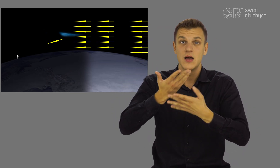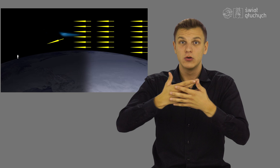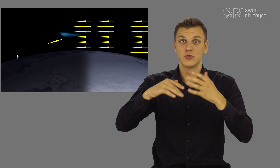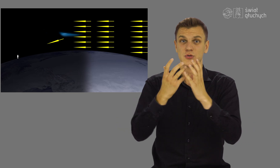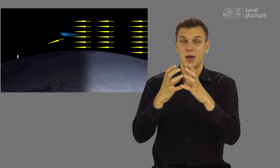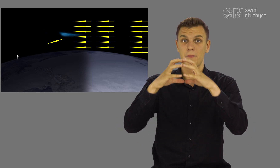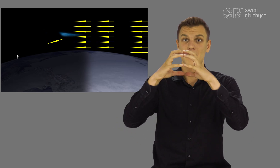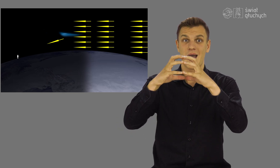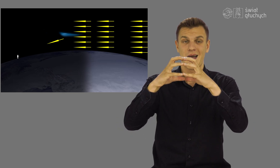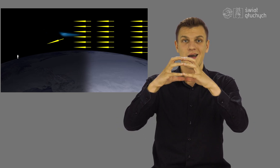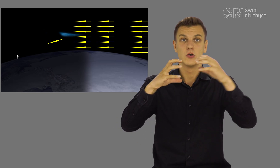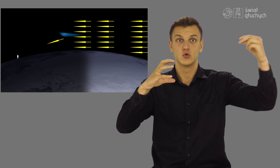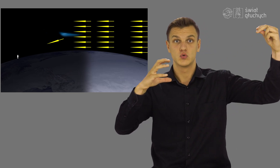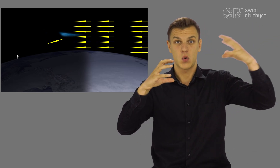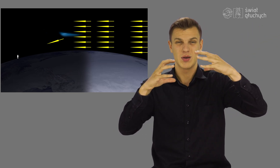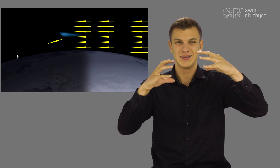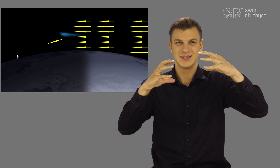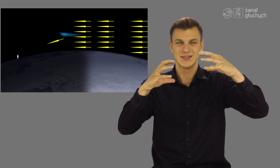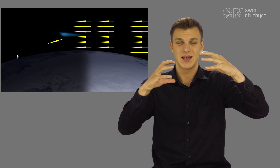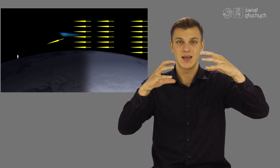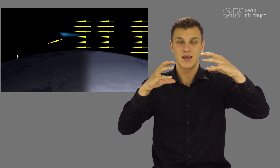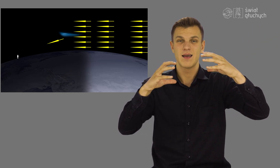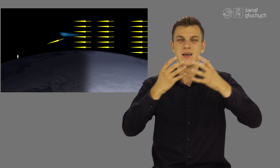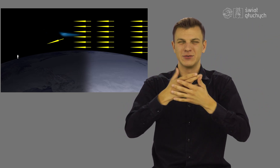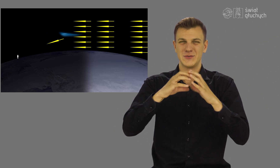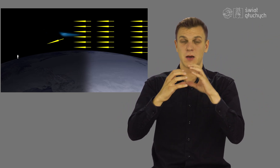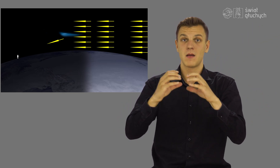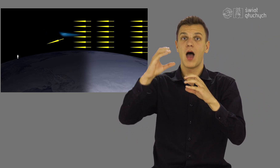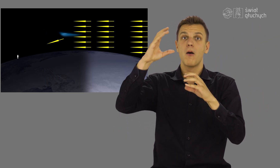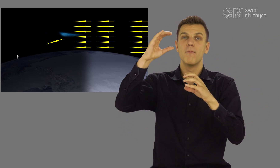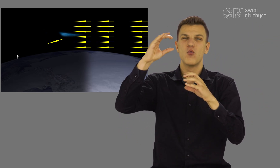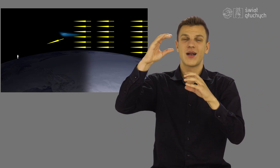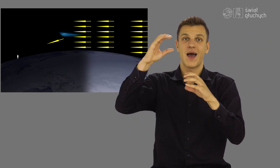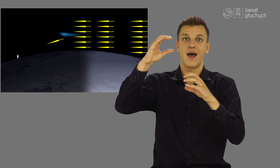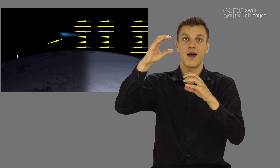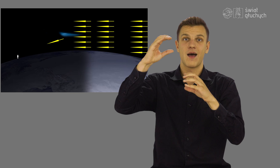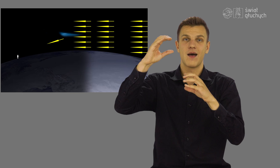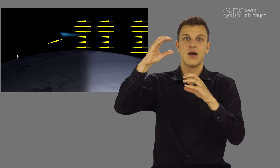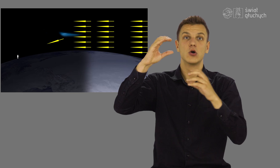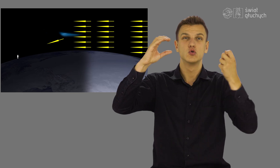After the parva, we see sunlight falling on the illuminated part of the Earth. And the silver clouds?